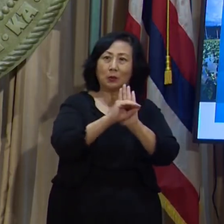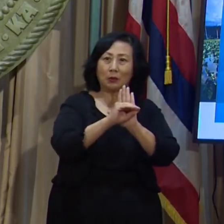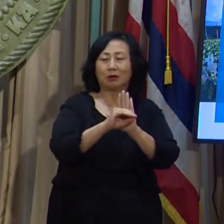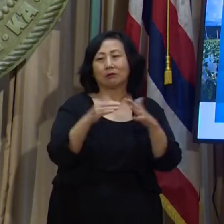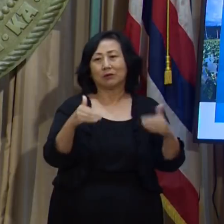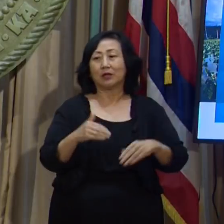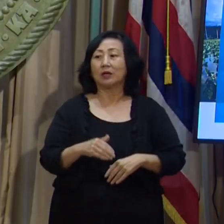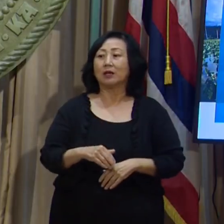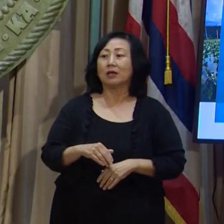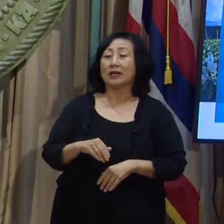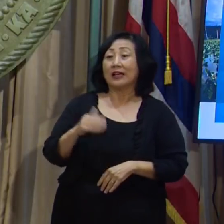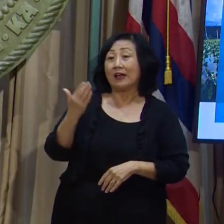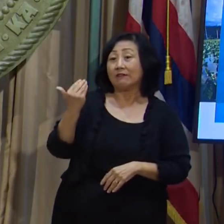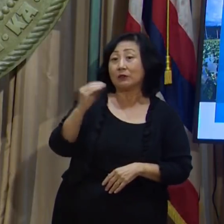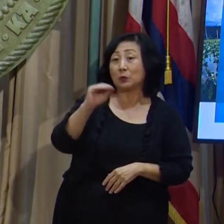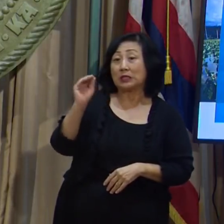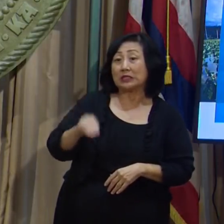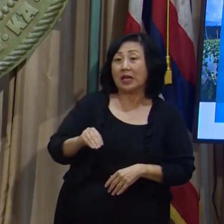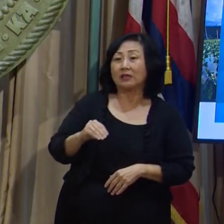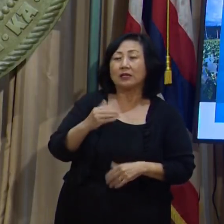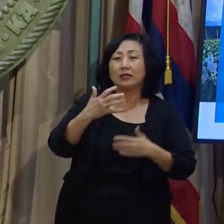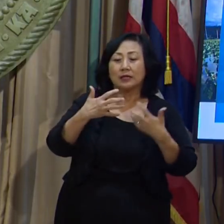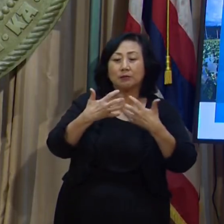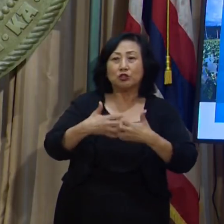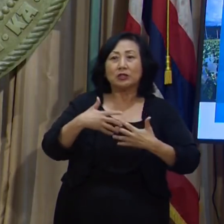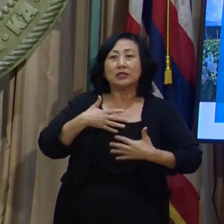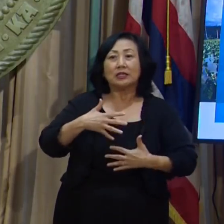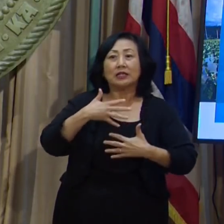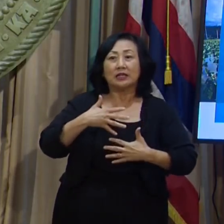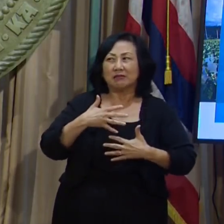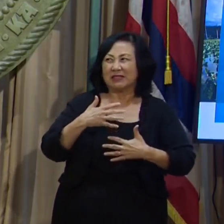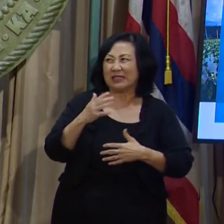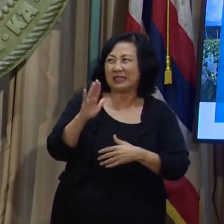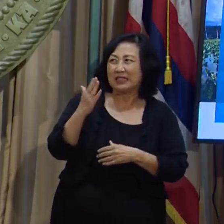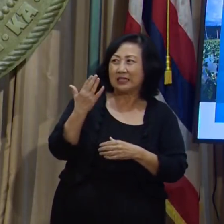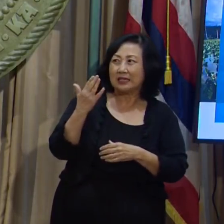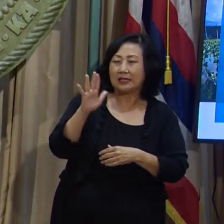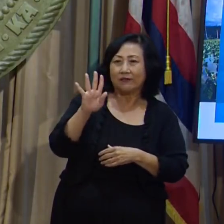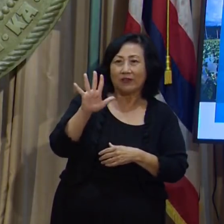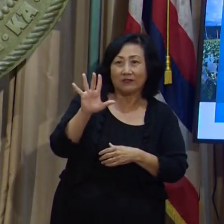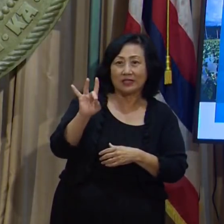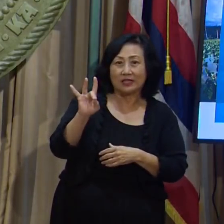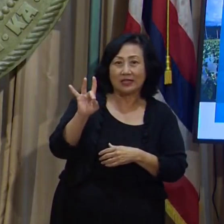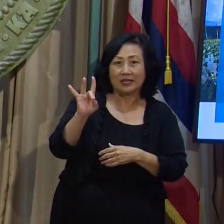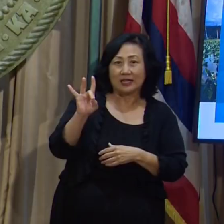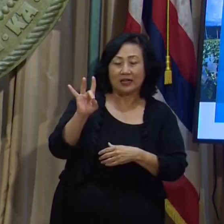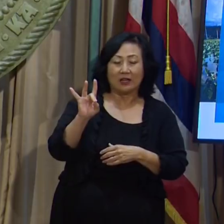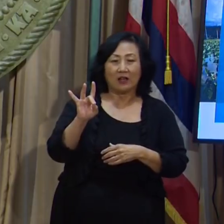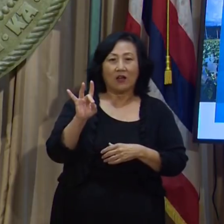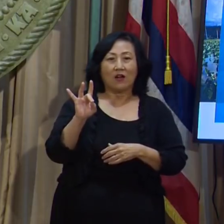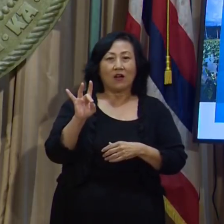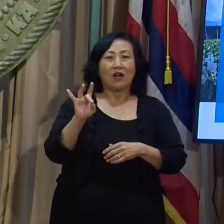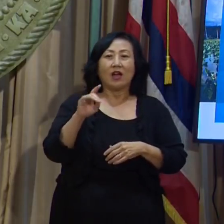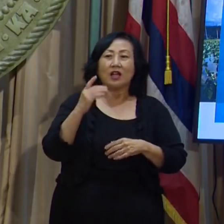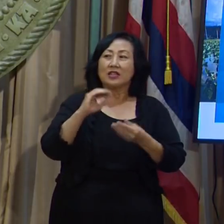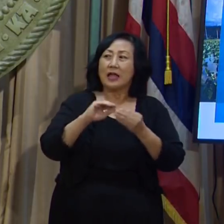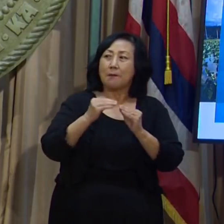NO NEW CASES ON OAHU OR KAUAI. IT IS GOOD TO SEE A PAYOUT FROM SACRIFICE. WE ARE HOLDING STEADILY AT 15%